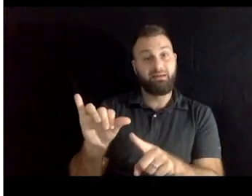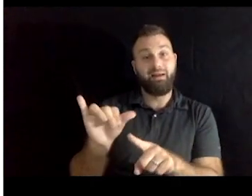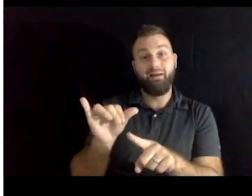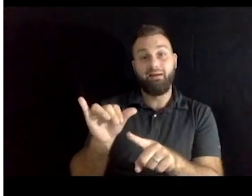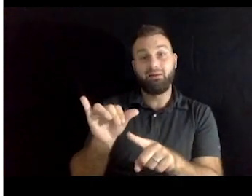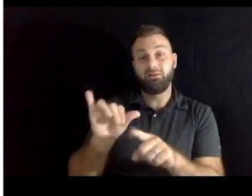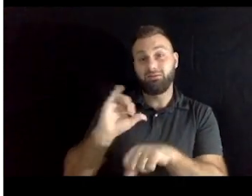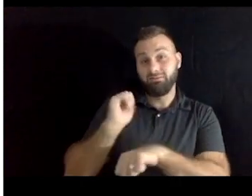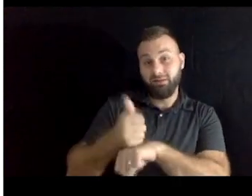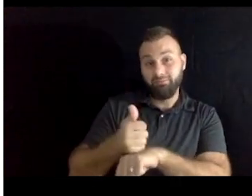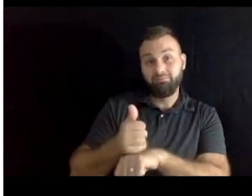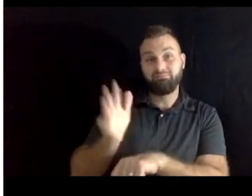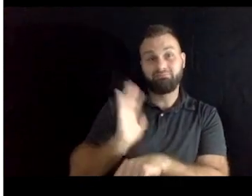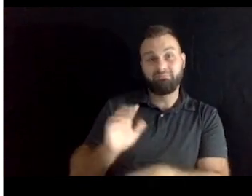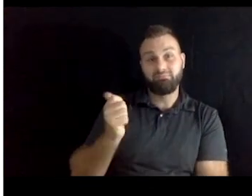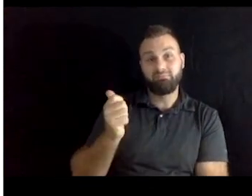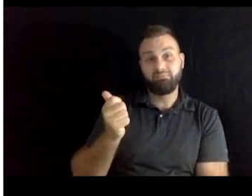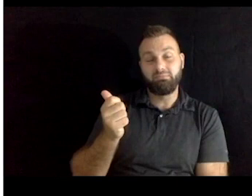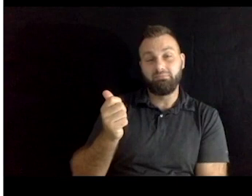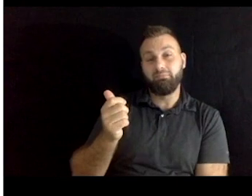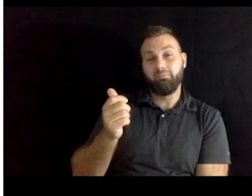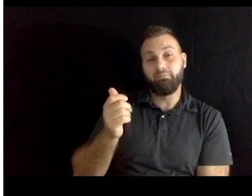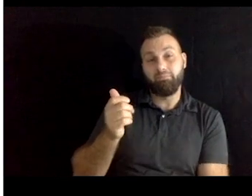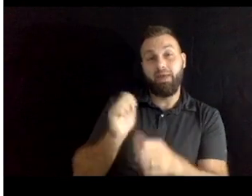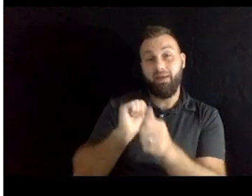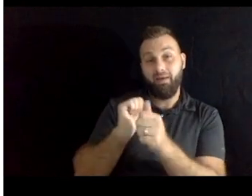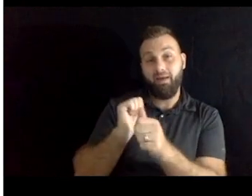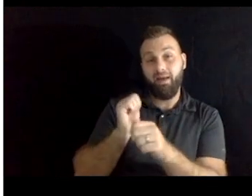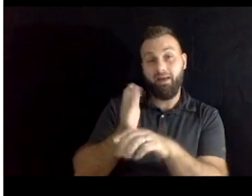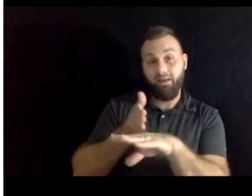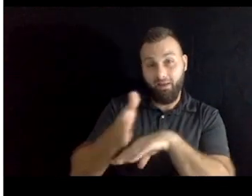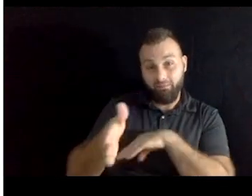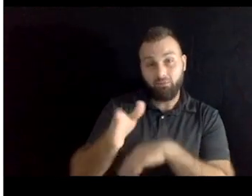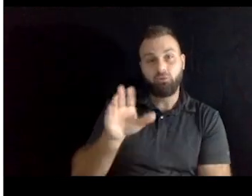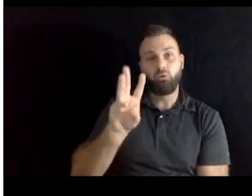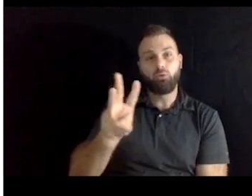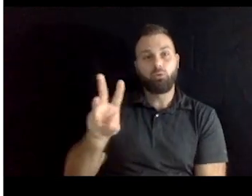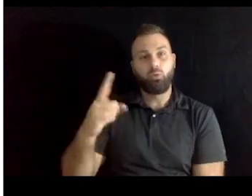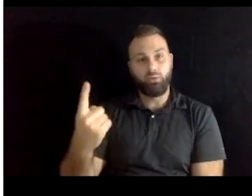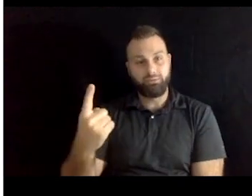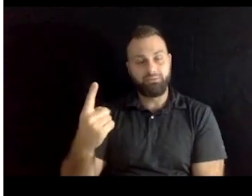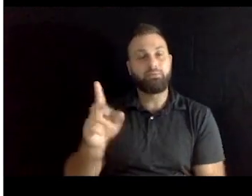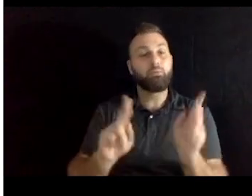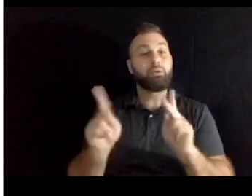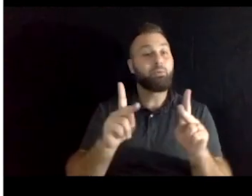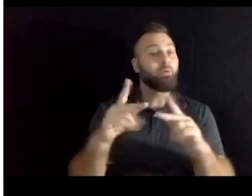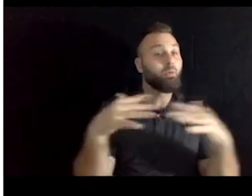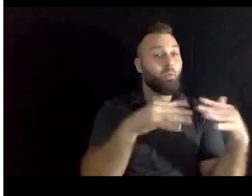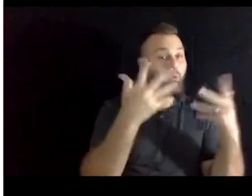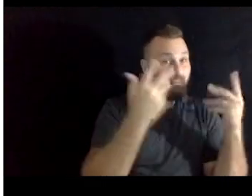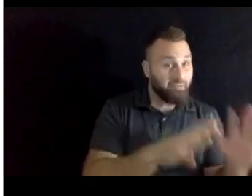just after World War One, and it was it was helping veterans with disabilities to get back to work.